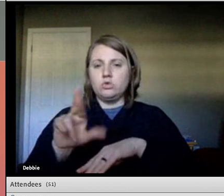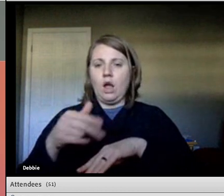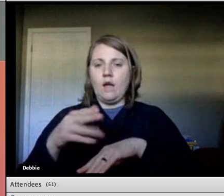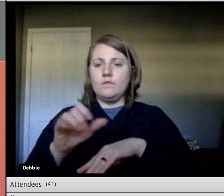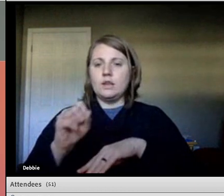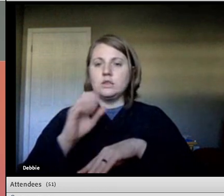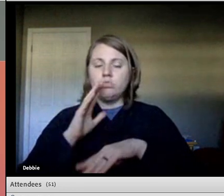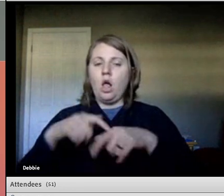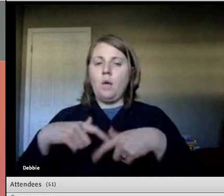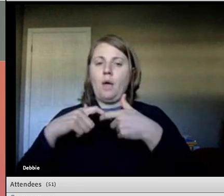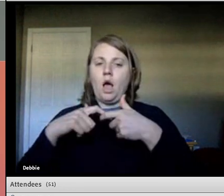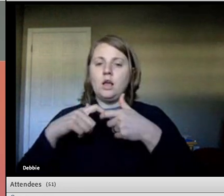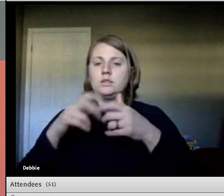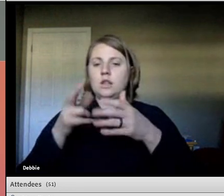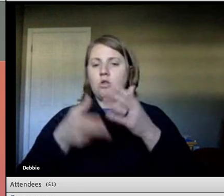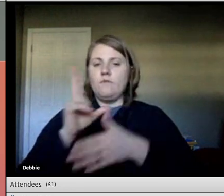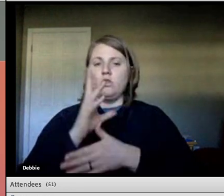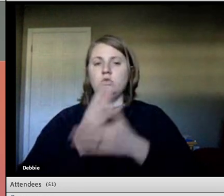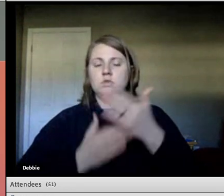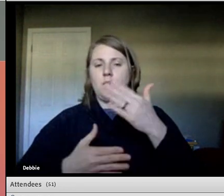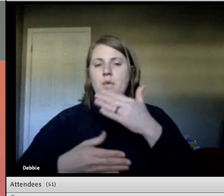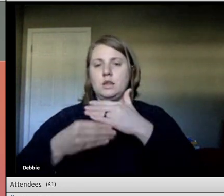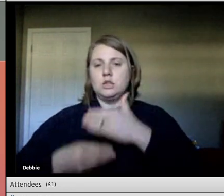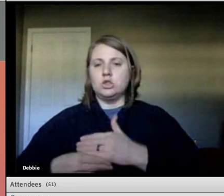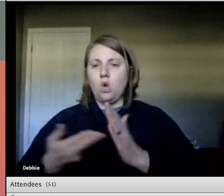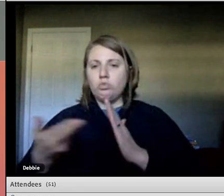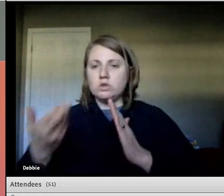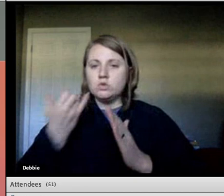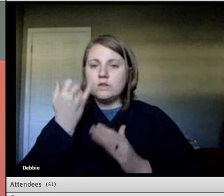put it into that chat box immediately.